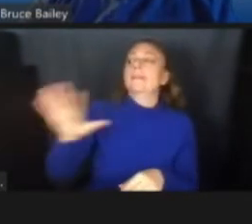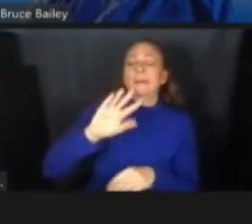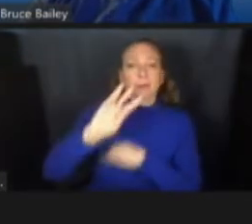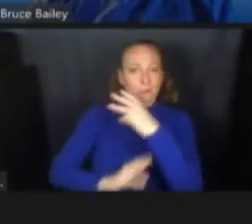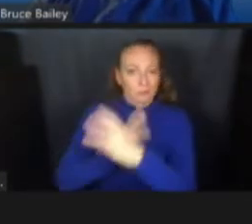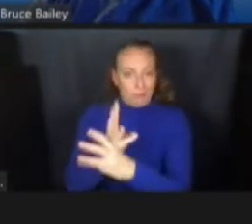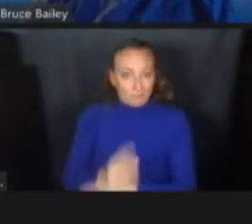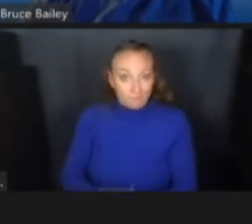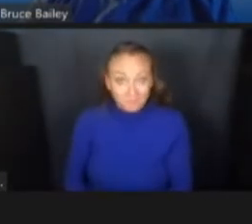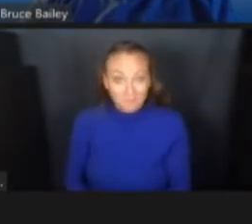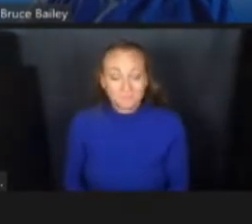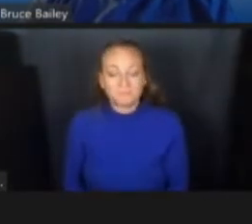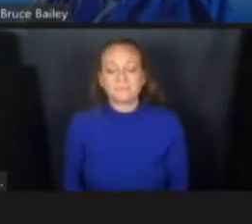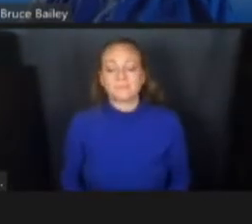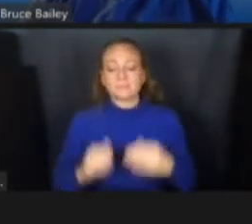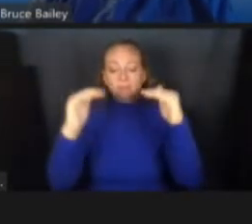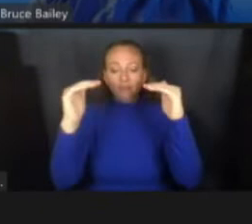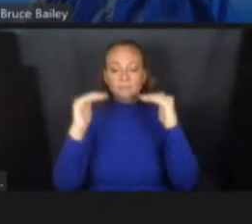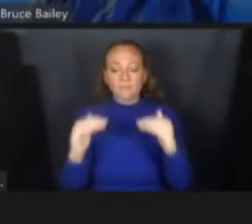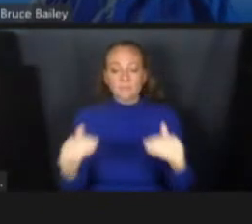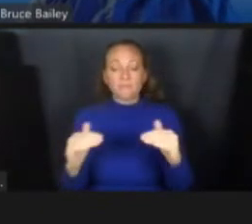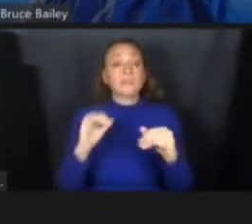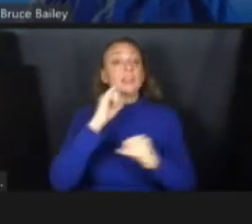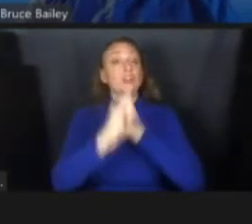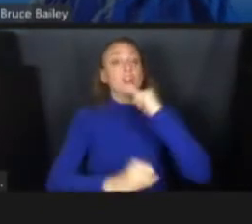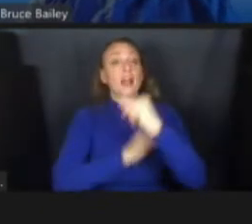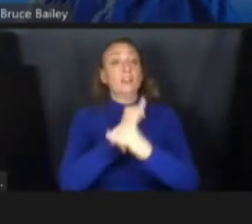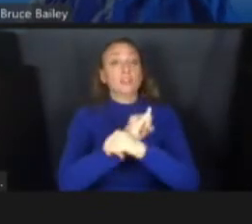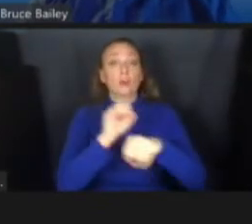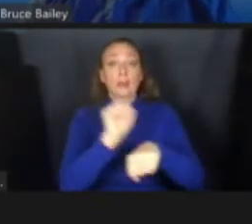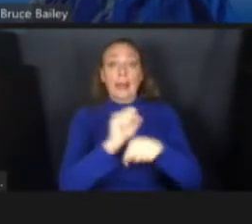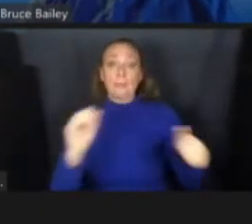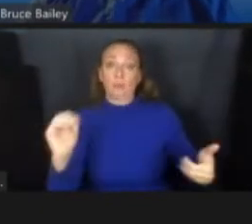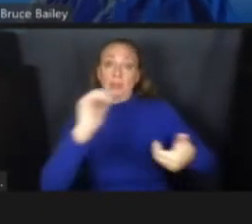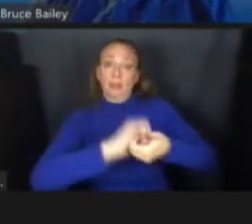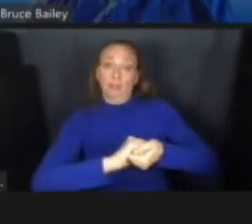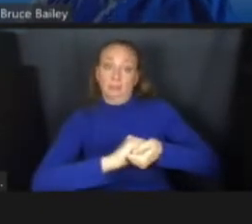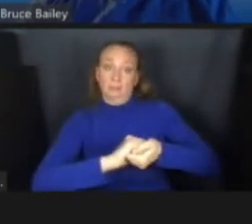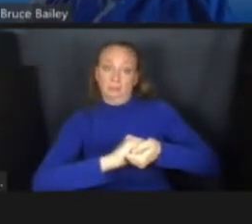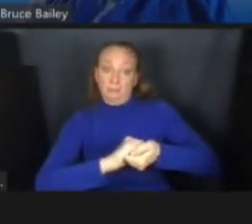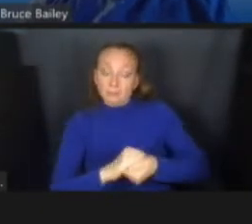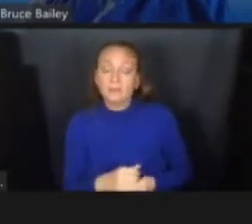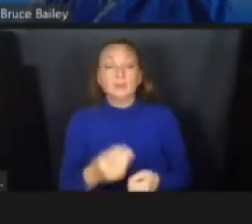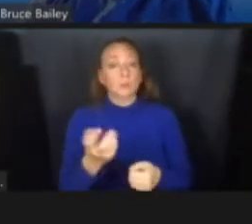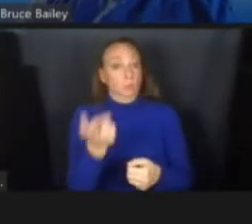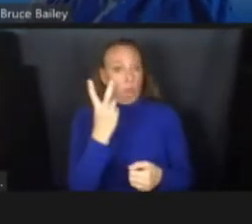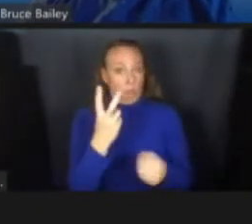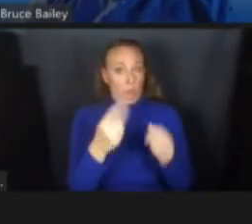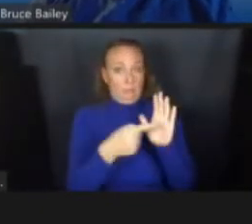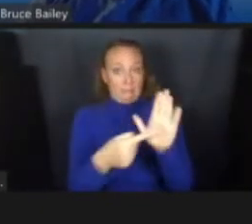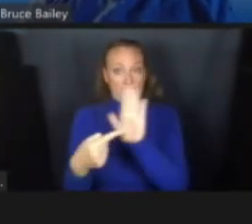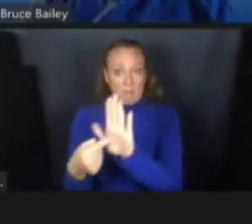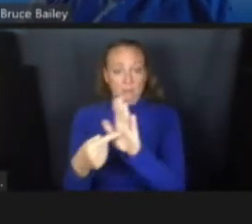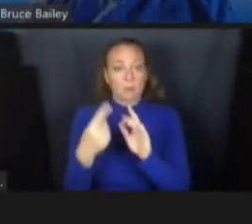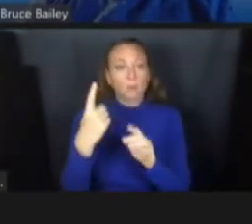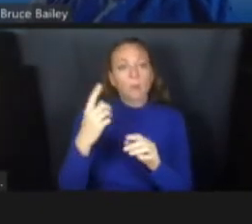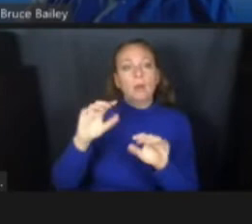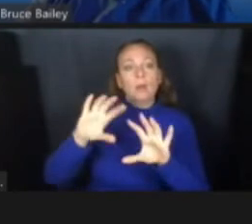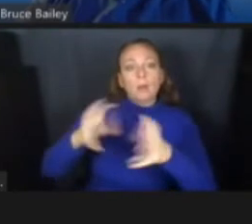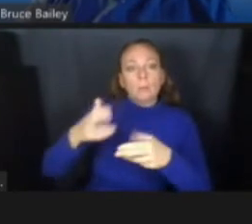International collaboration between the United States. Two examples are with an entity called Shared Services Canada,